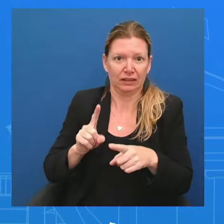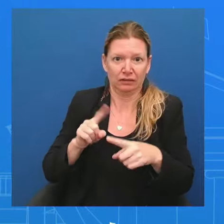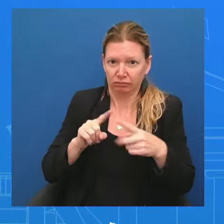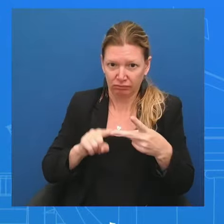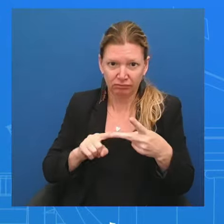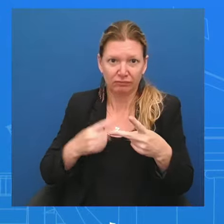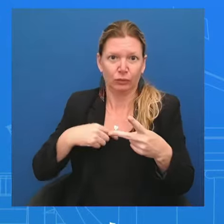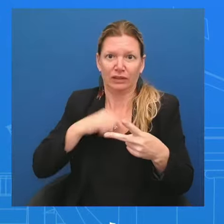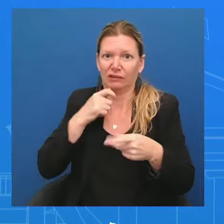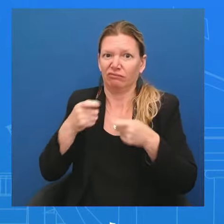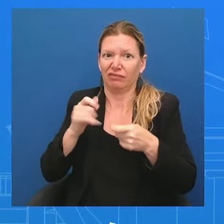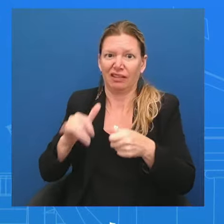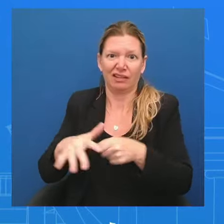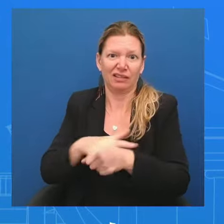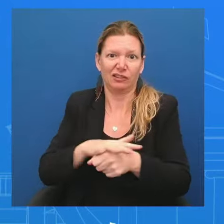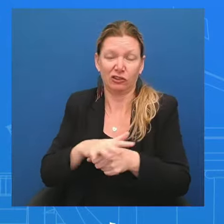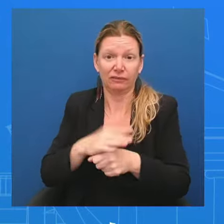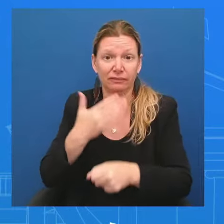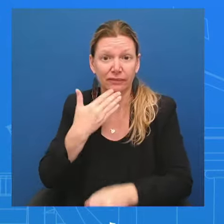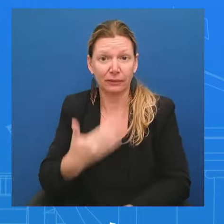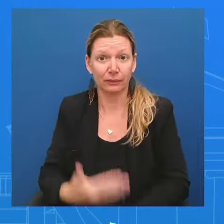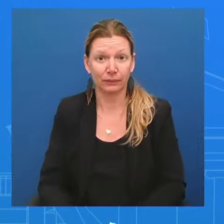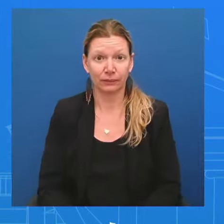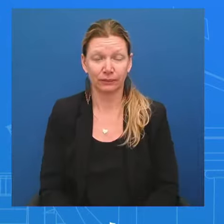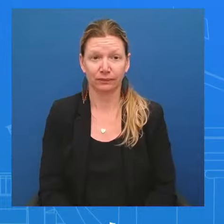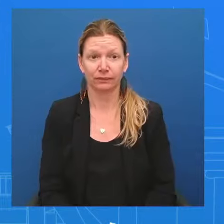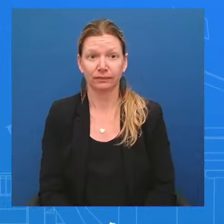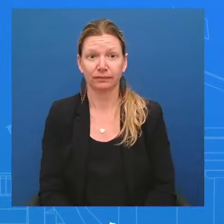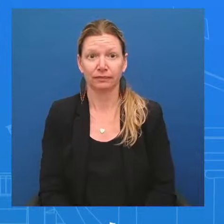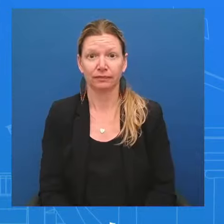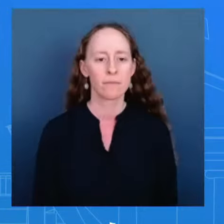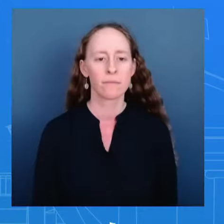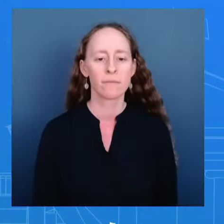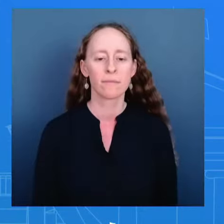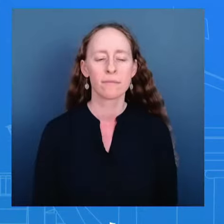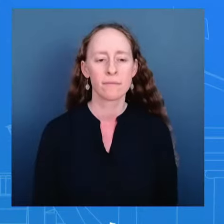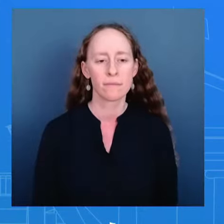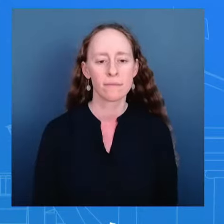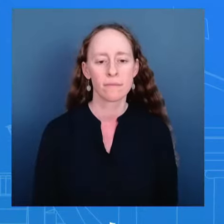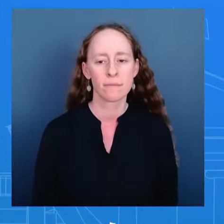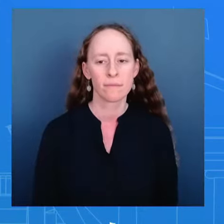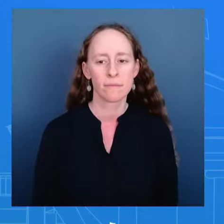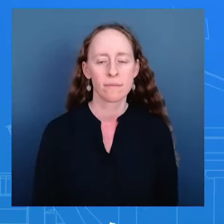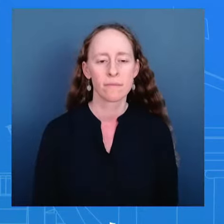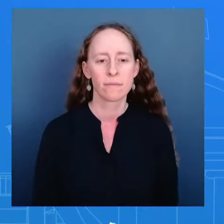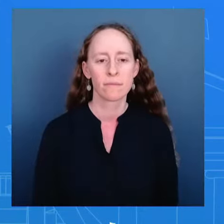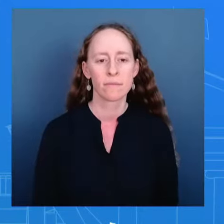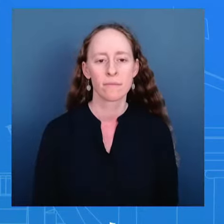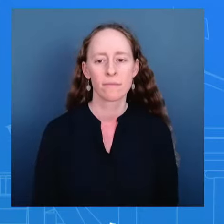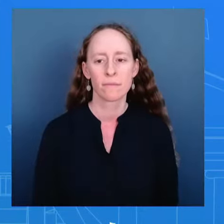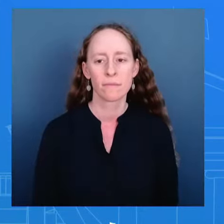So how can the administration not want to see a major ground operation but not have a measuring stick,